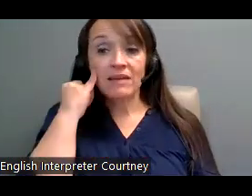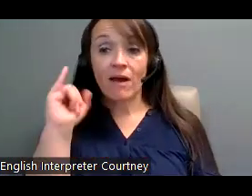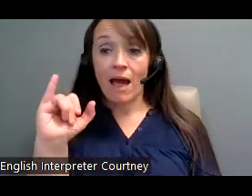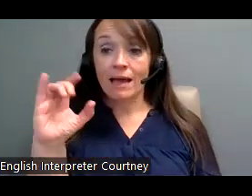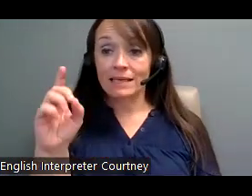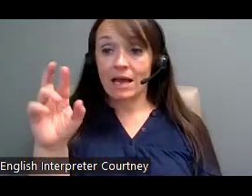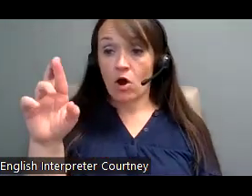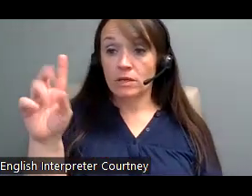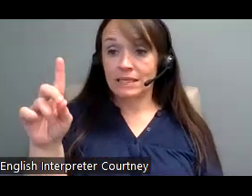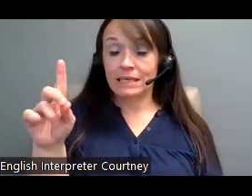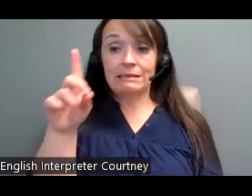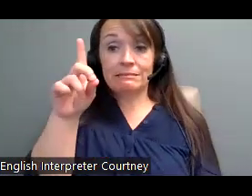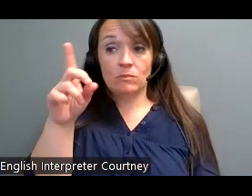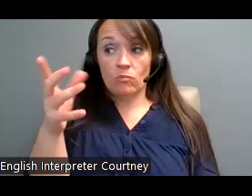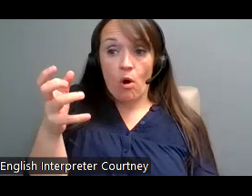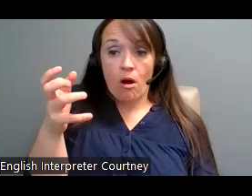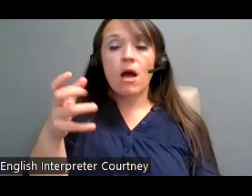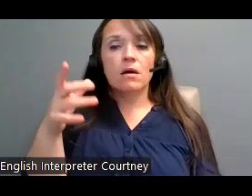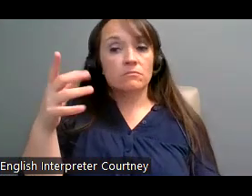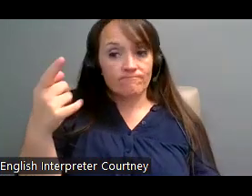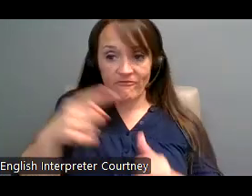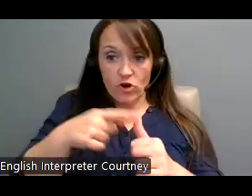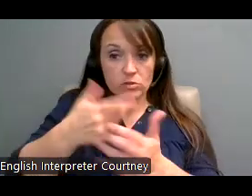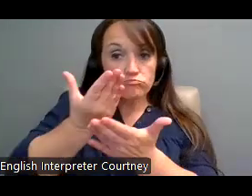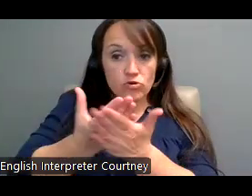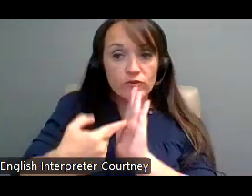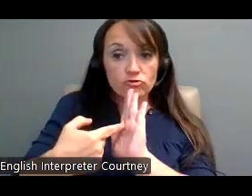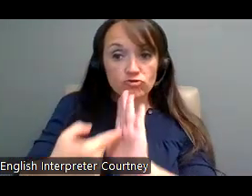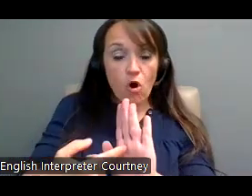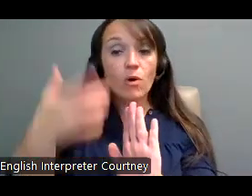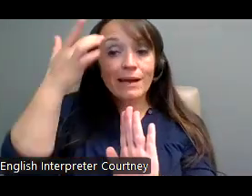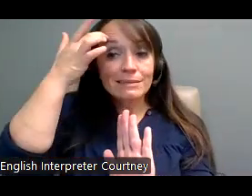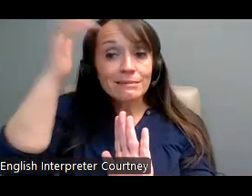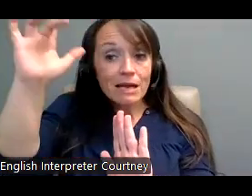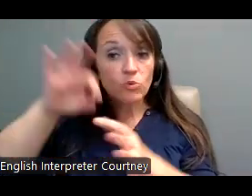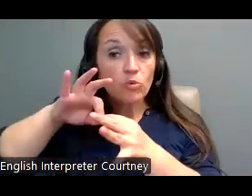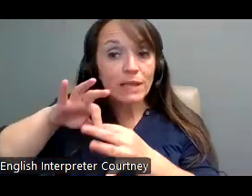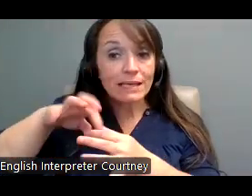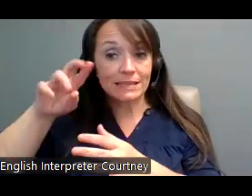you have to show that you have an intellectual related disability. Second step is you have to